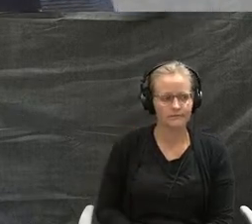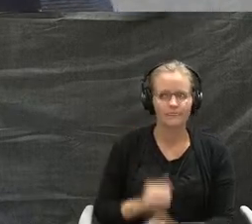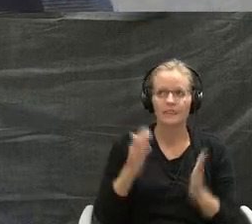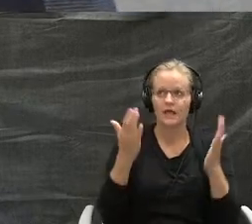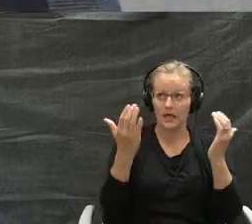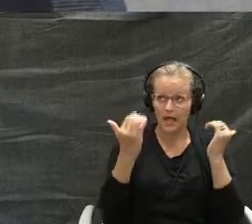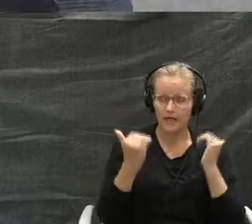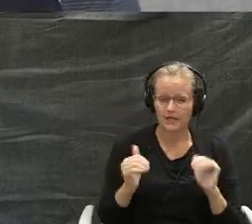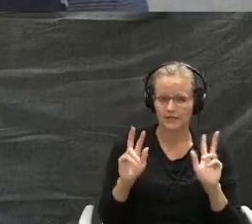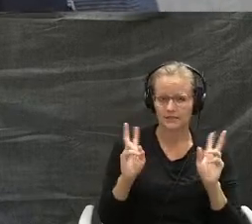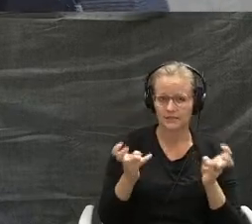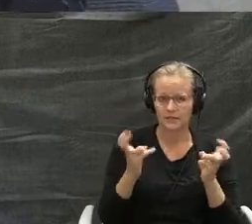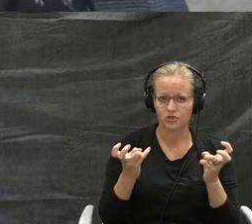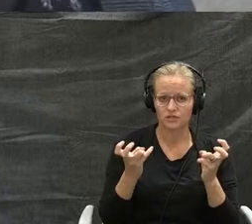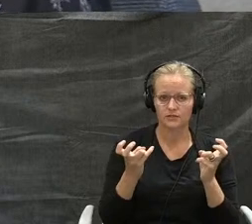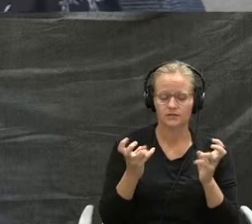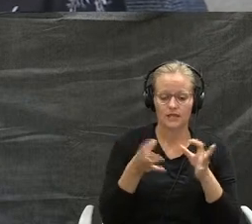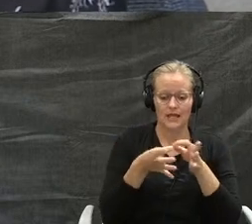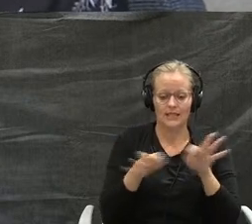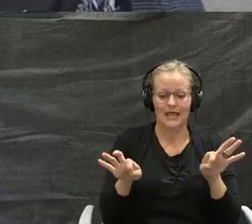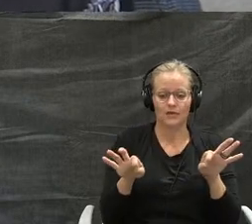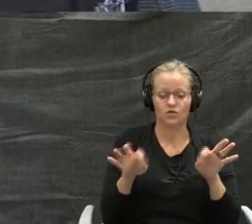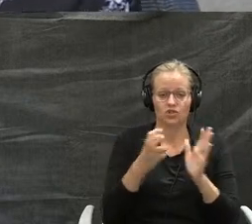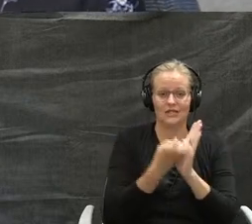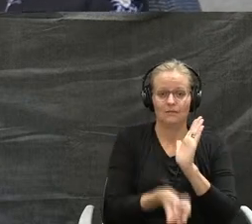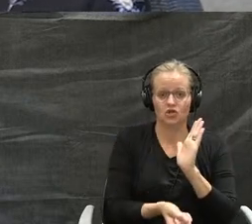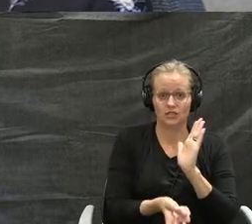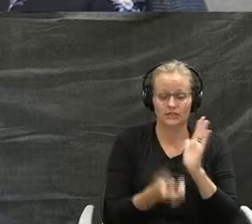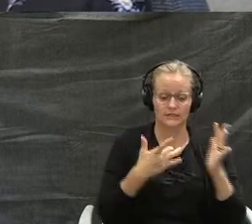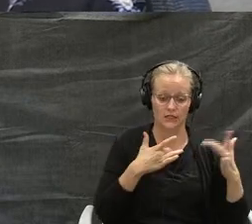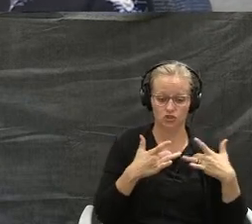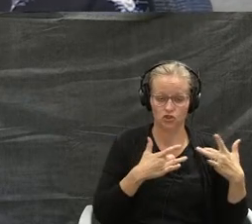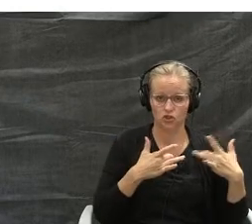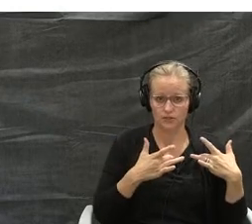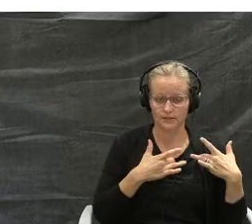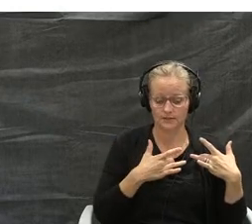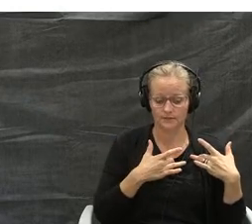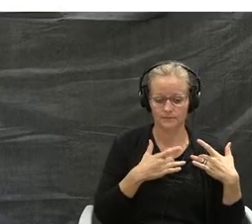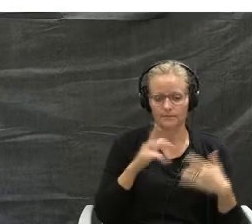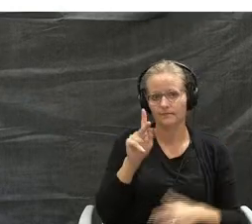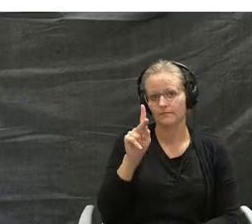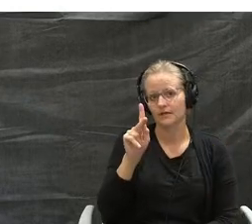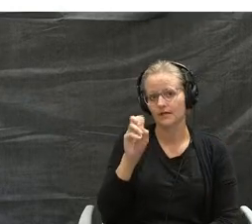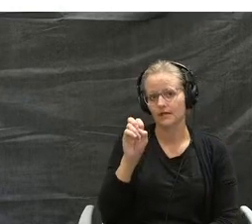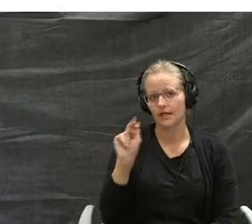concerns or suggestions. Can Schindler of Minne Tonka says thank you for developing